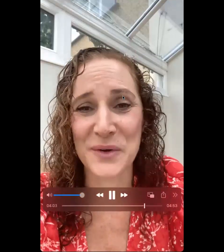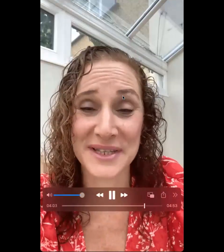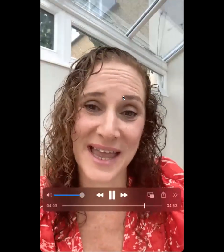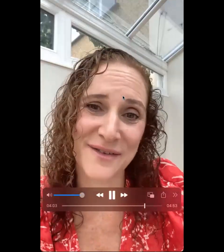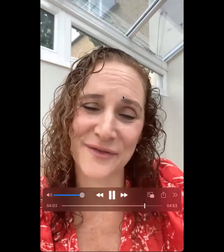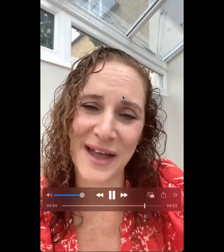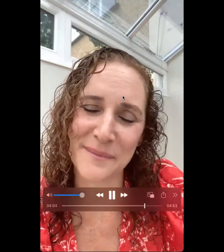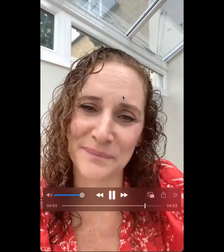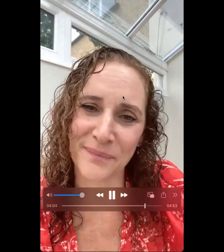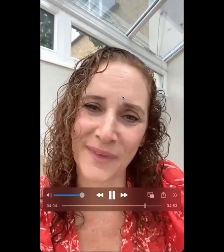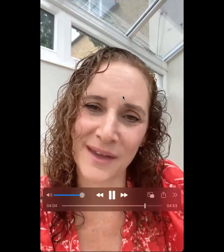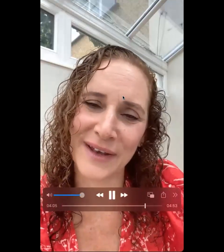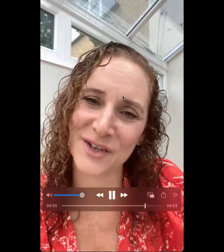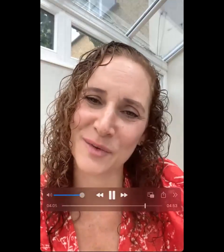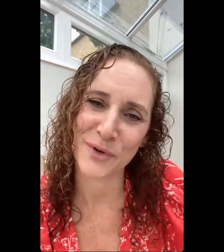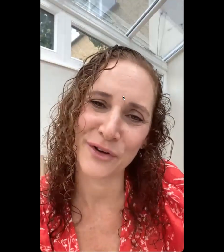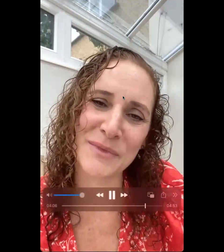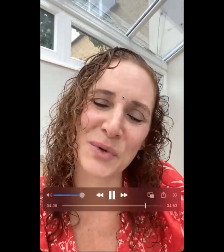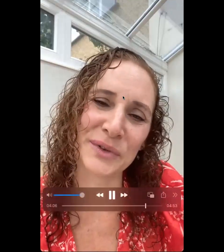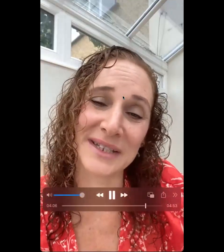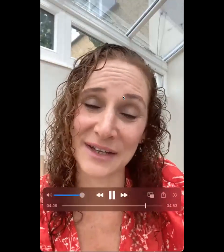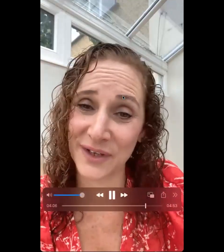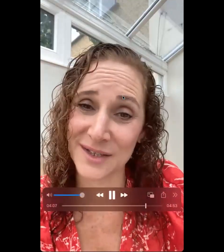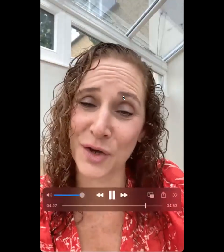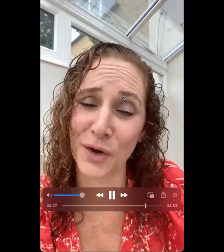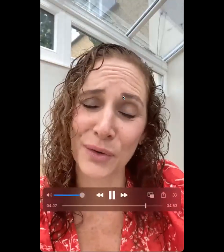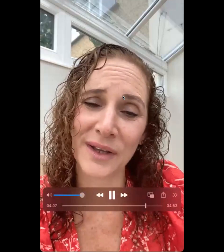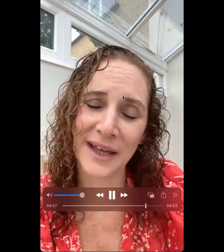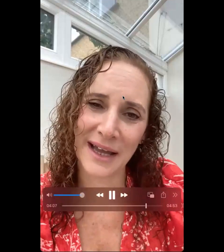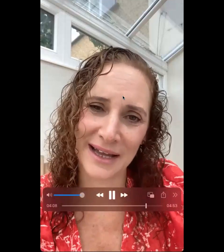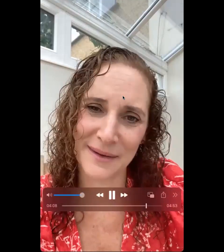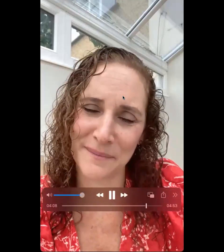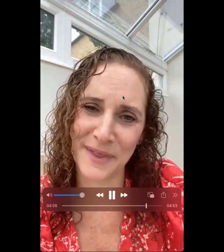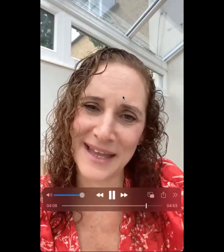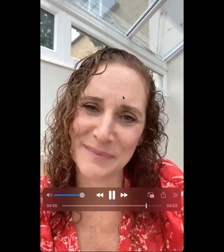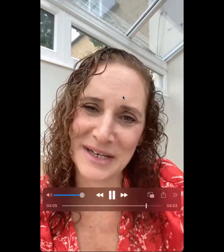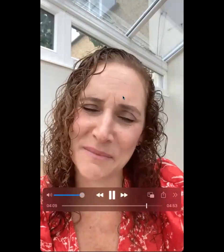We also have a flagship program called the Deaf Kidz Goal that's been